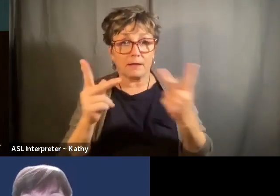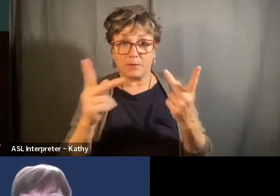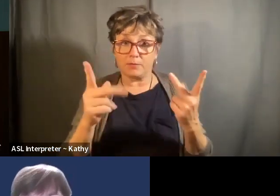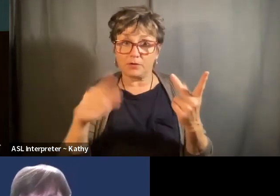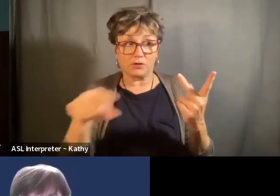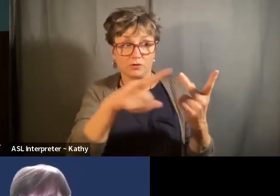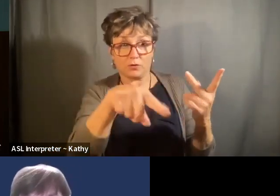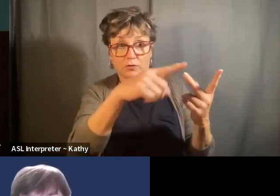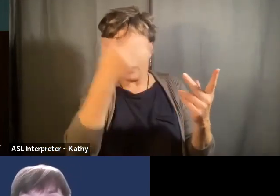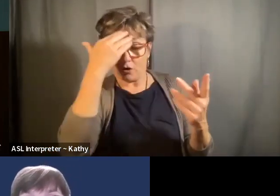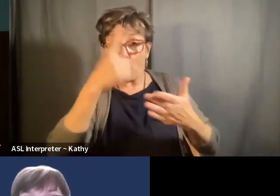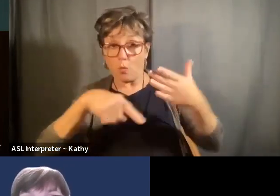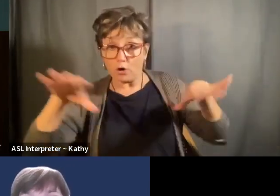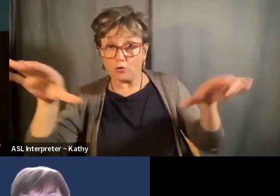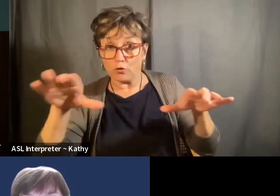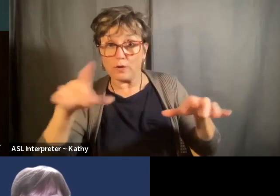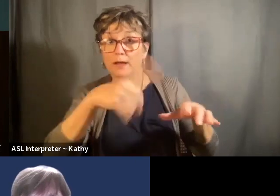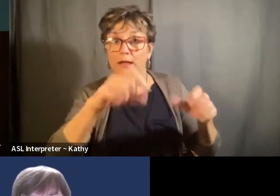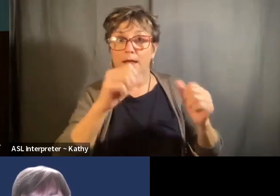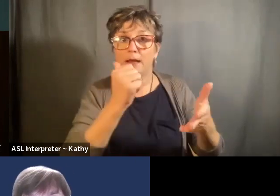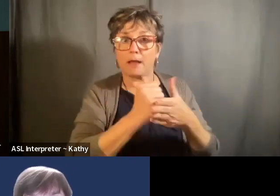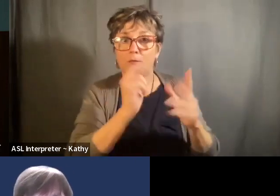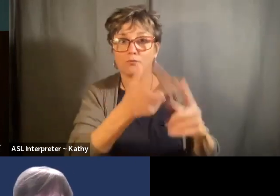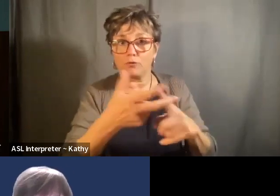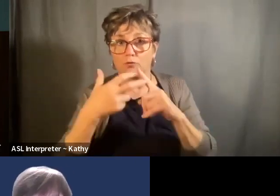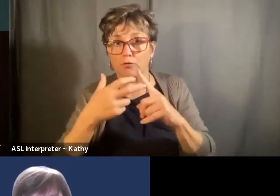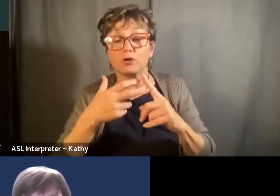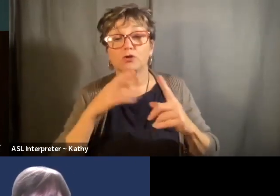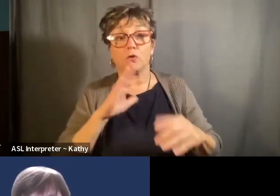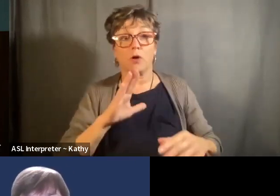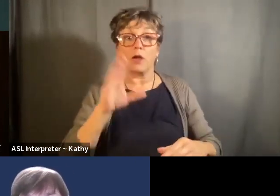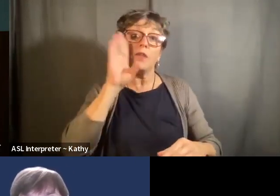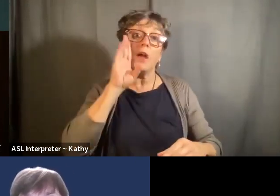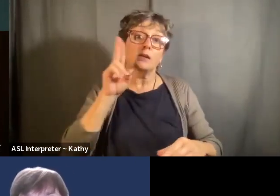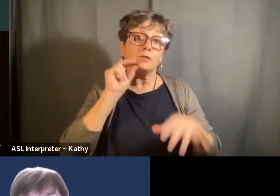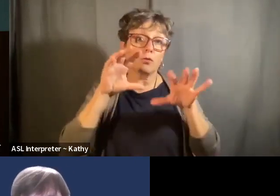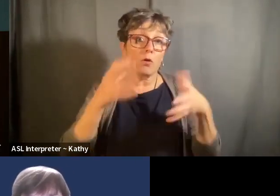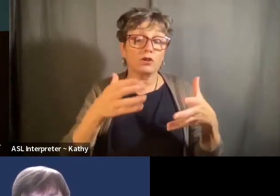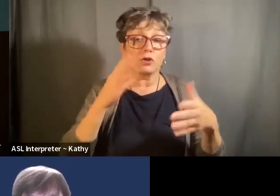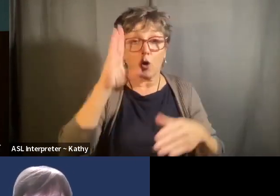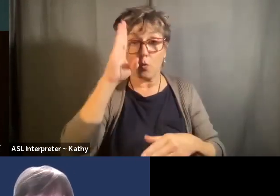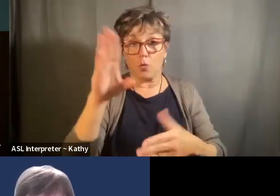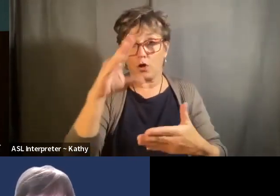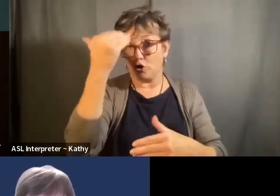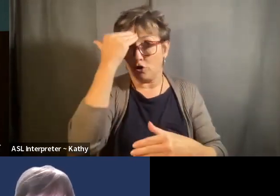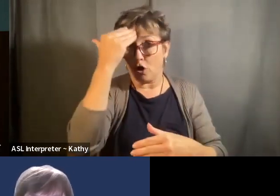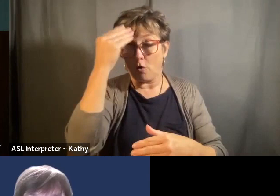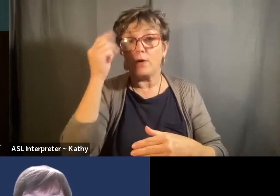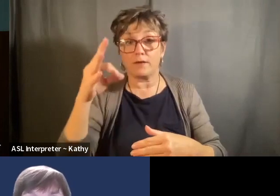can help recruit as well. So your organization will know if researchers are recruiting people